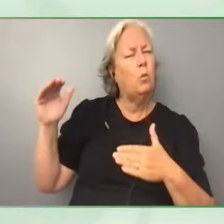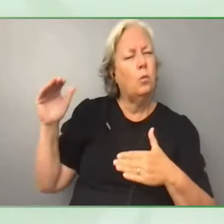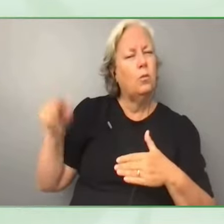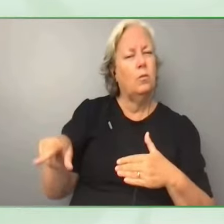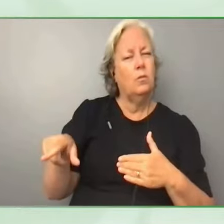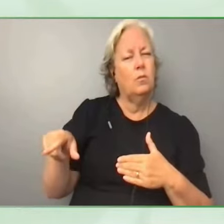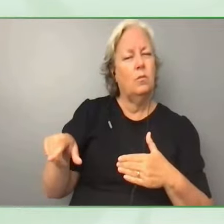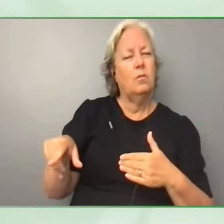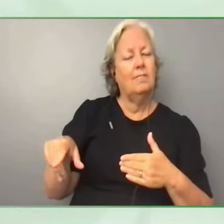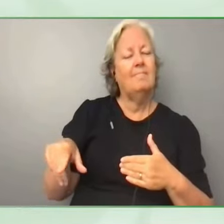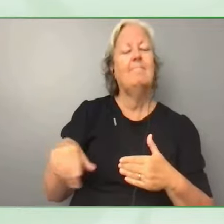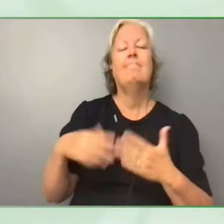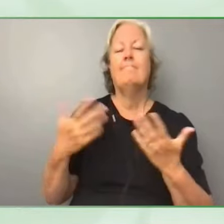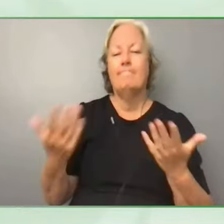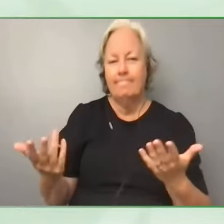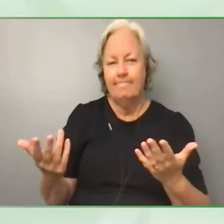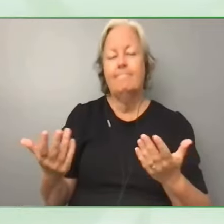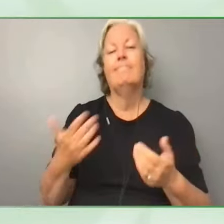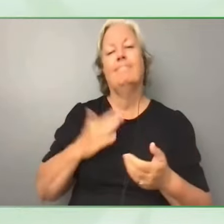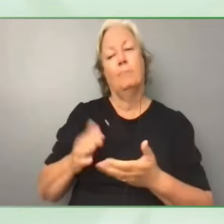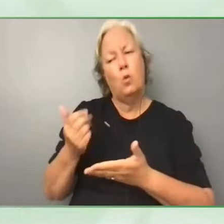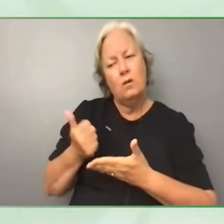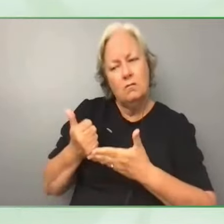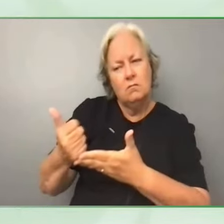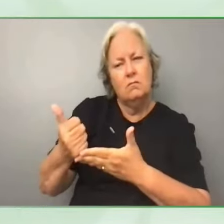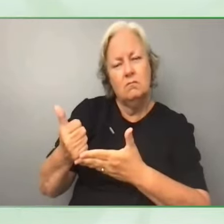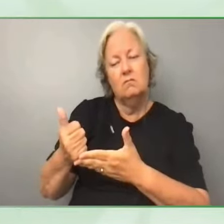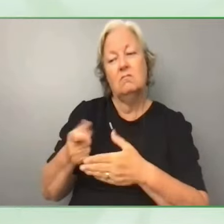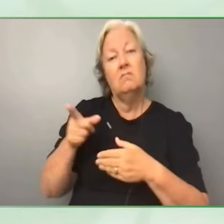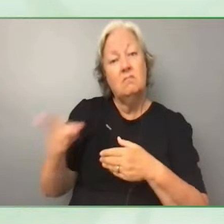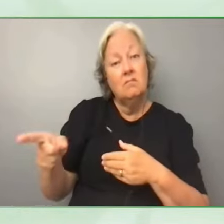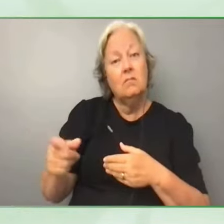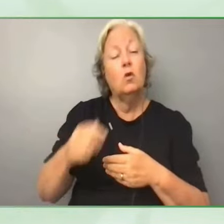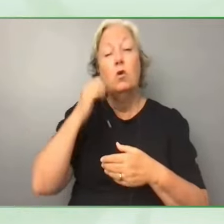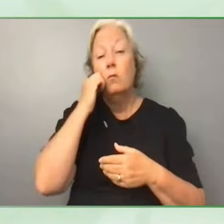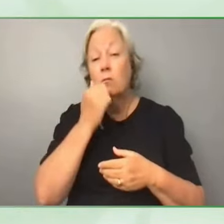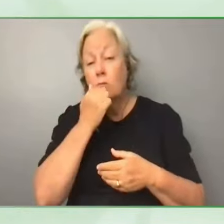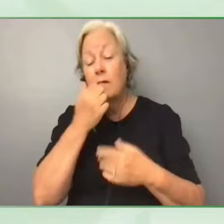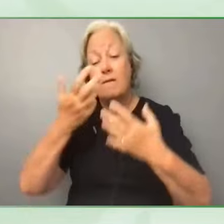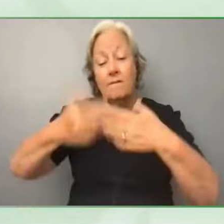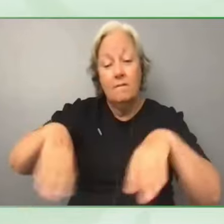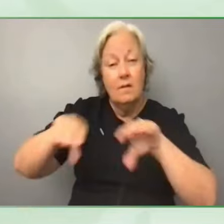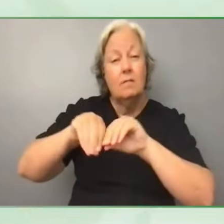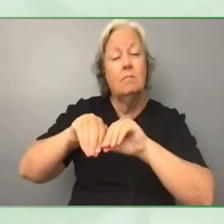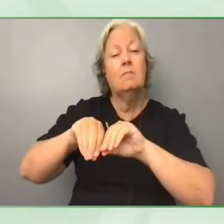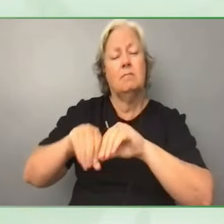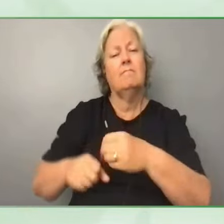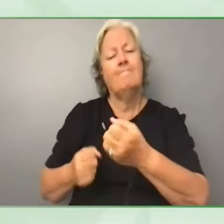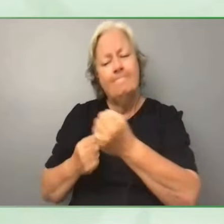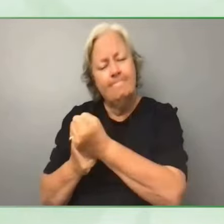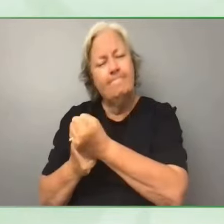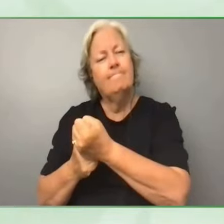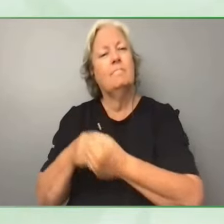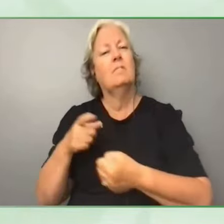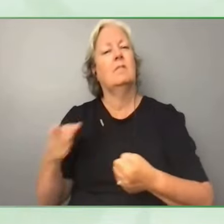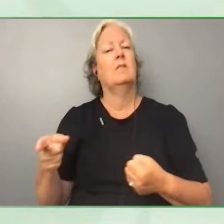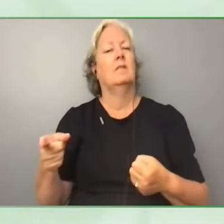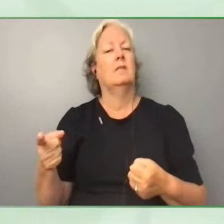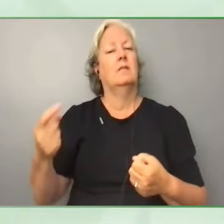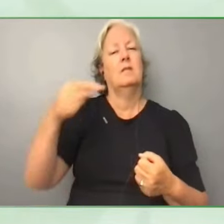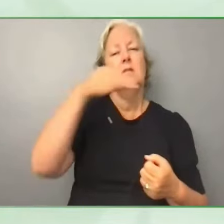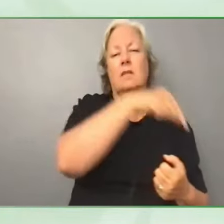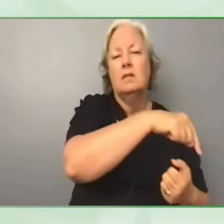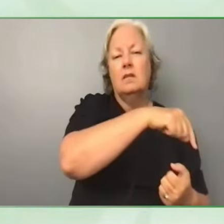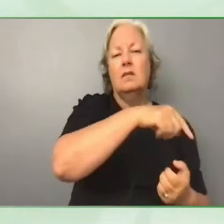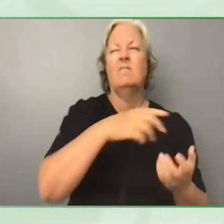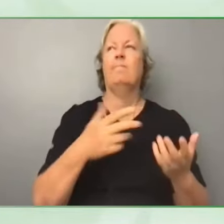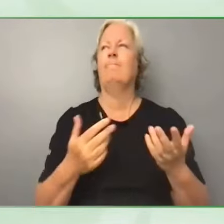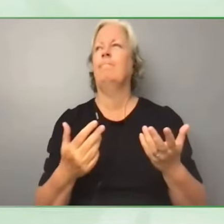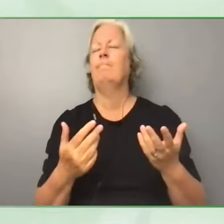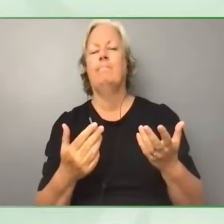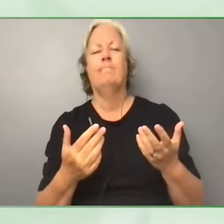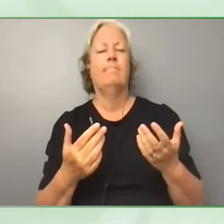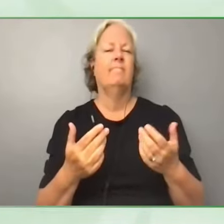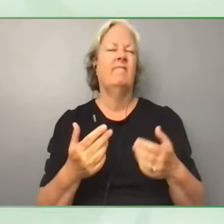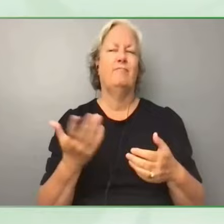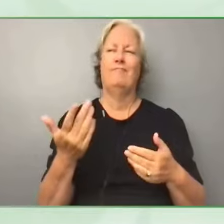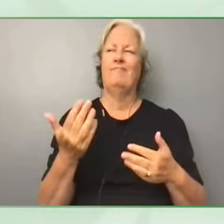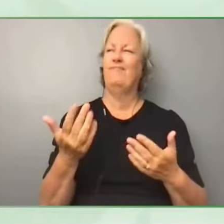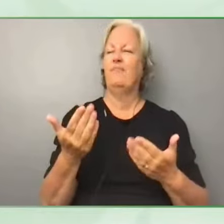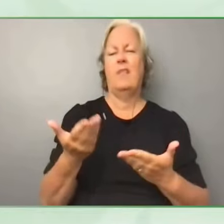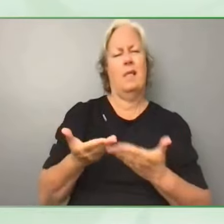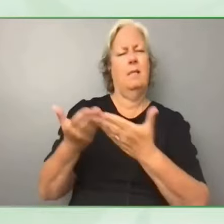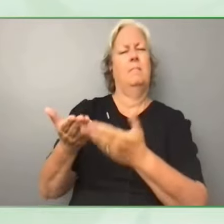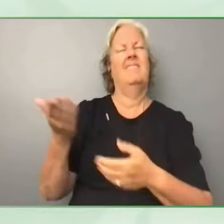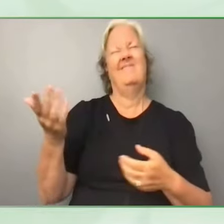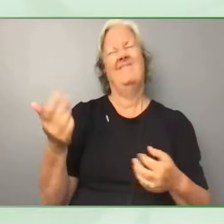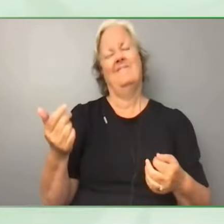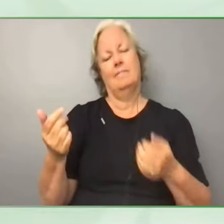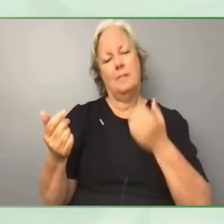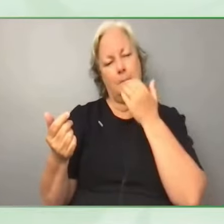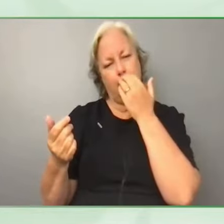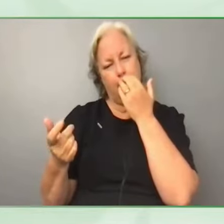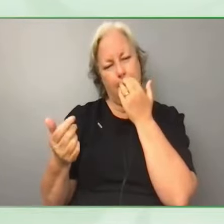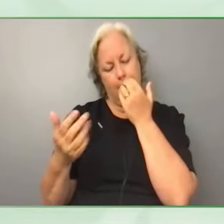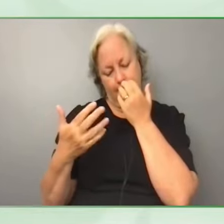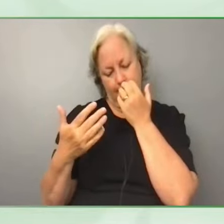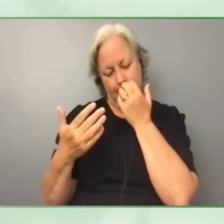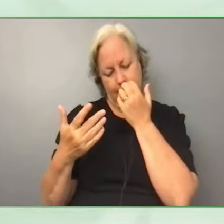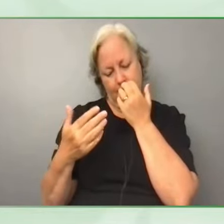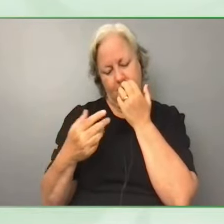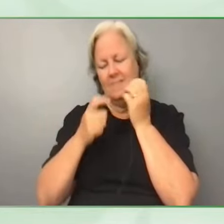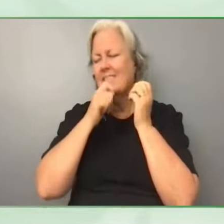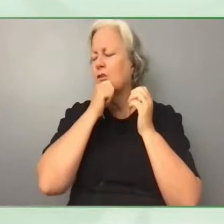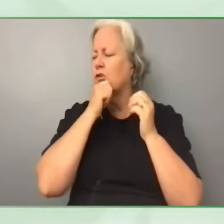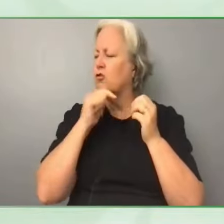support to the parents and help them to support